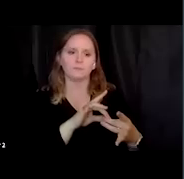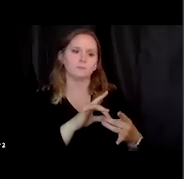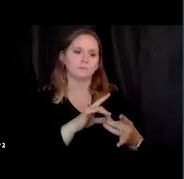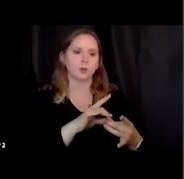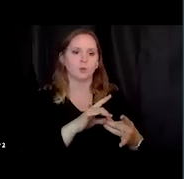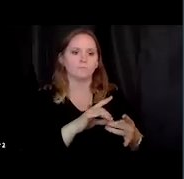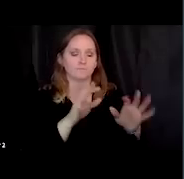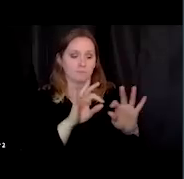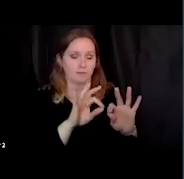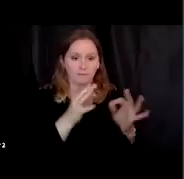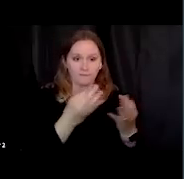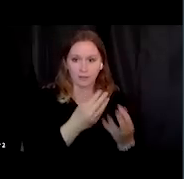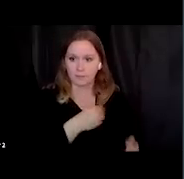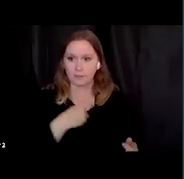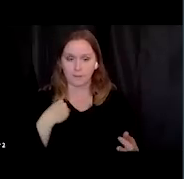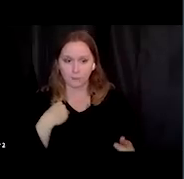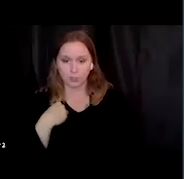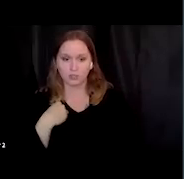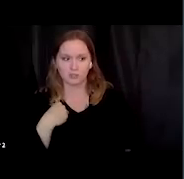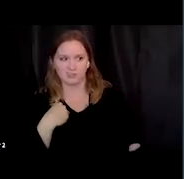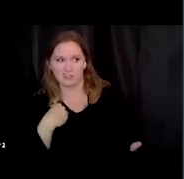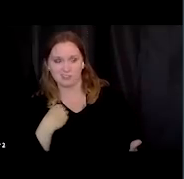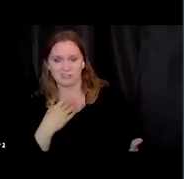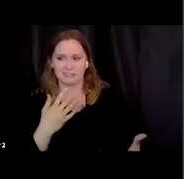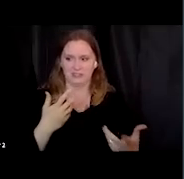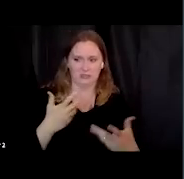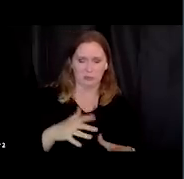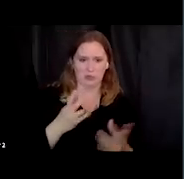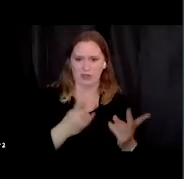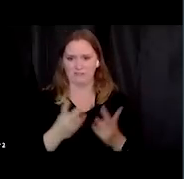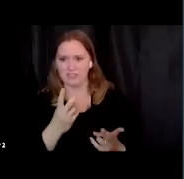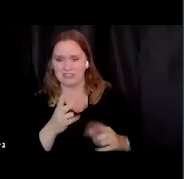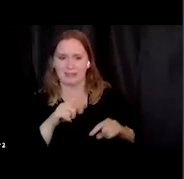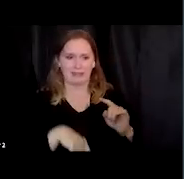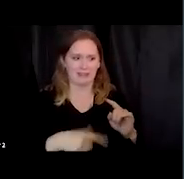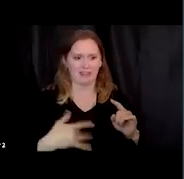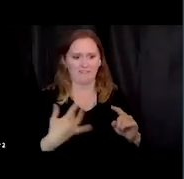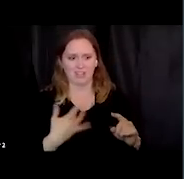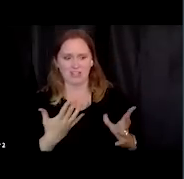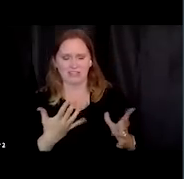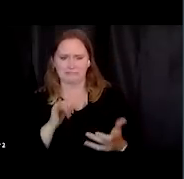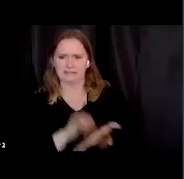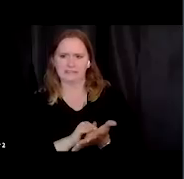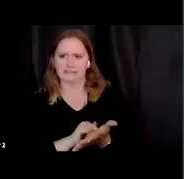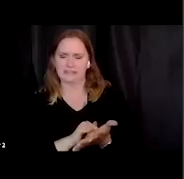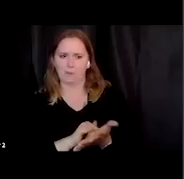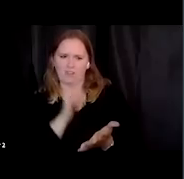So you might have family that maybe don't wanna visit you, cannot visit you, feel like it's very impossible or uncomfortable, right?